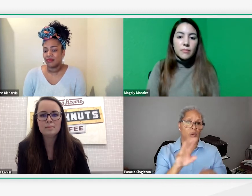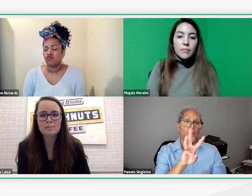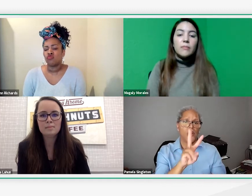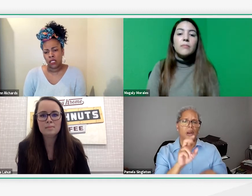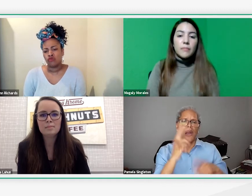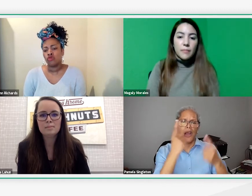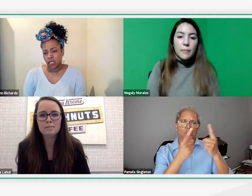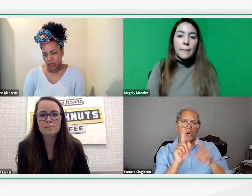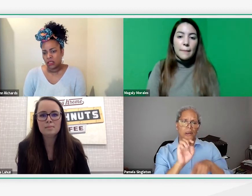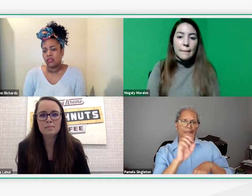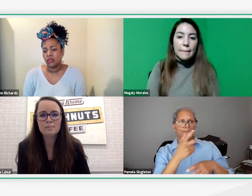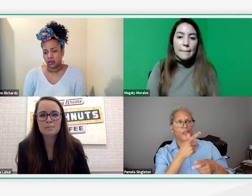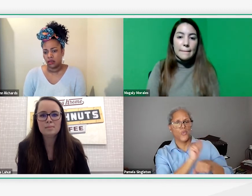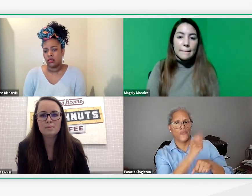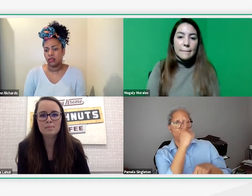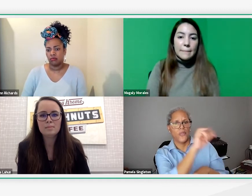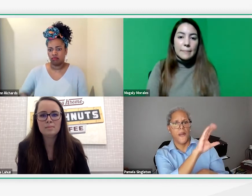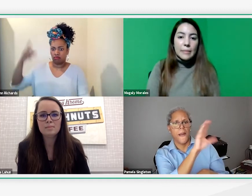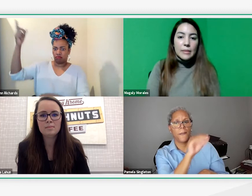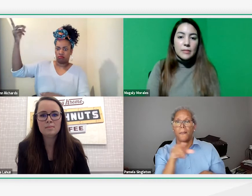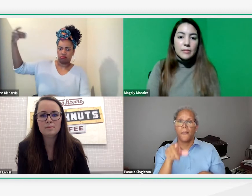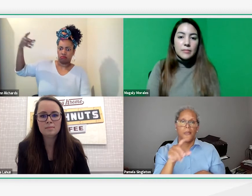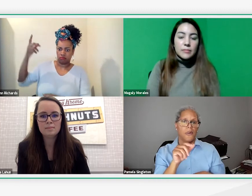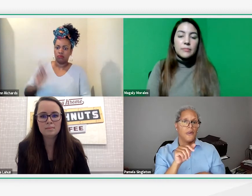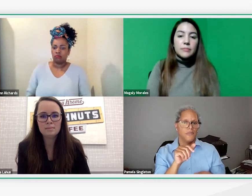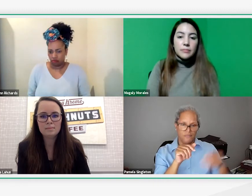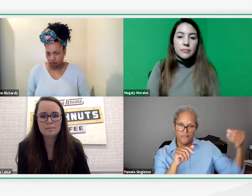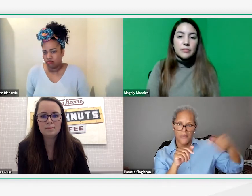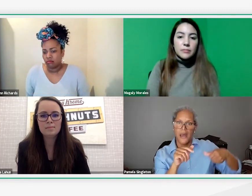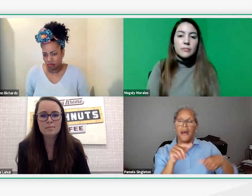It's very different than a W-2. A W-2 is for an employee. You work